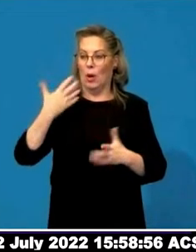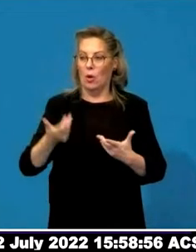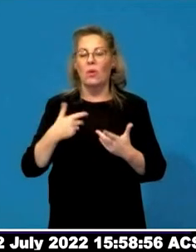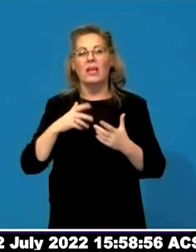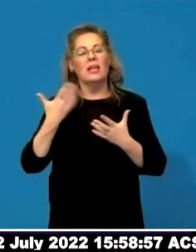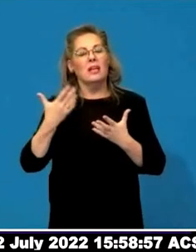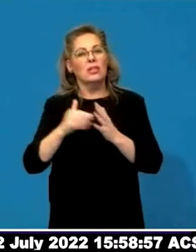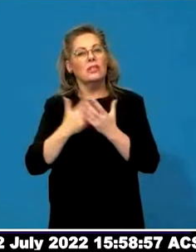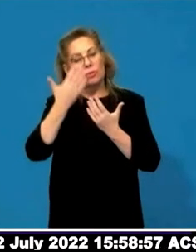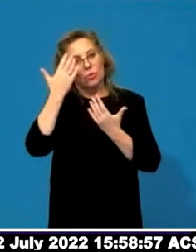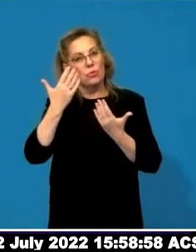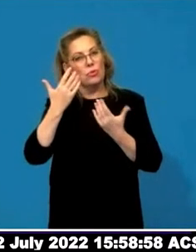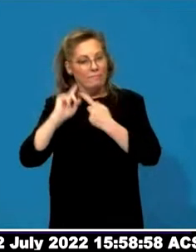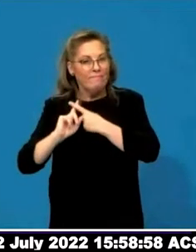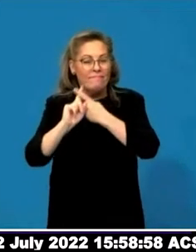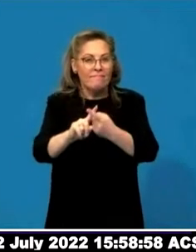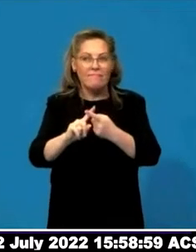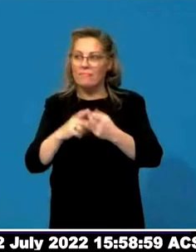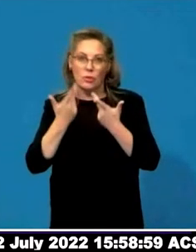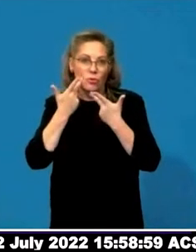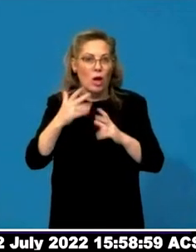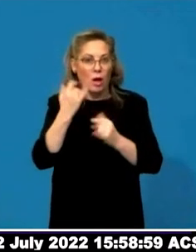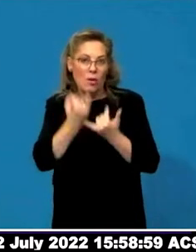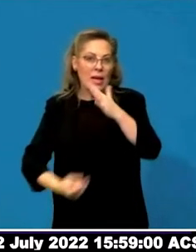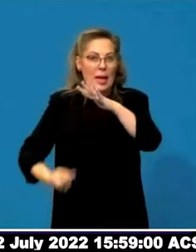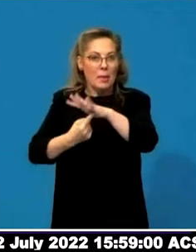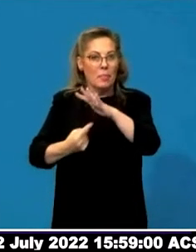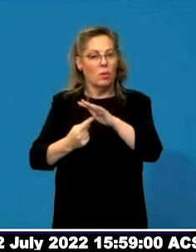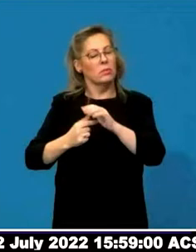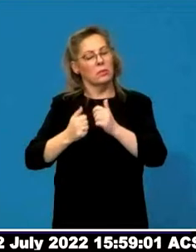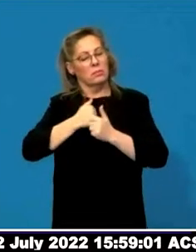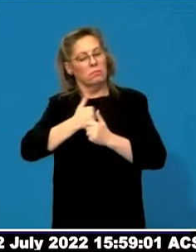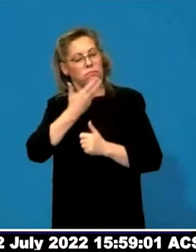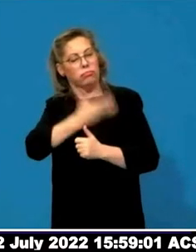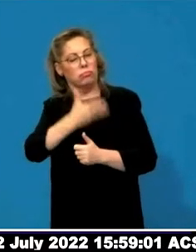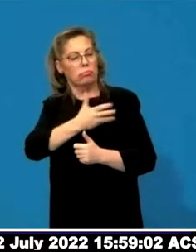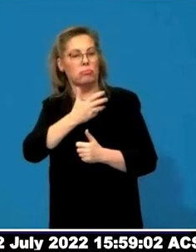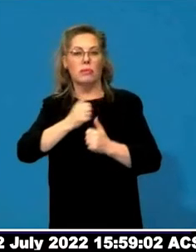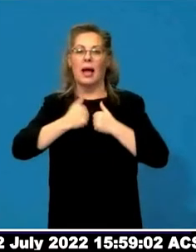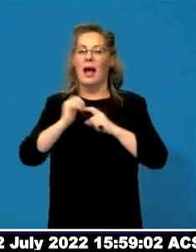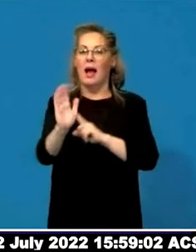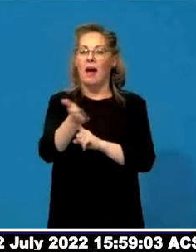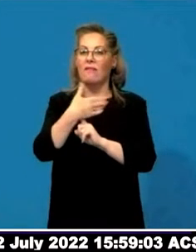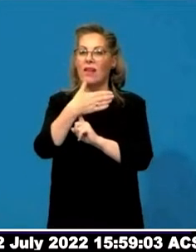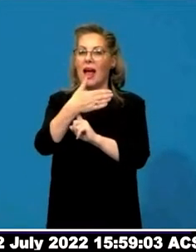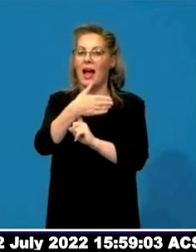and I guess the importance of that flag and what that flag means and who it represents.